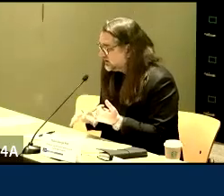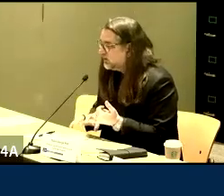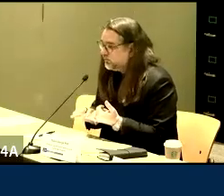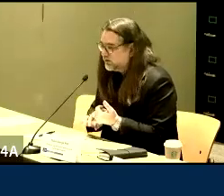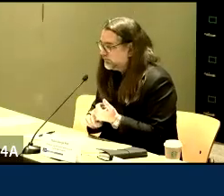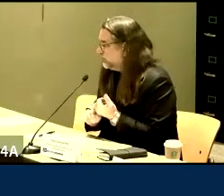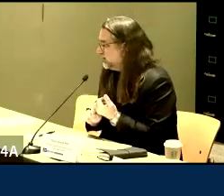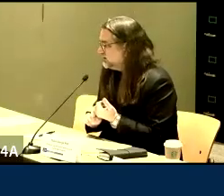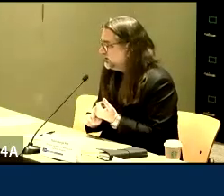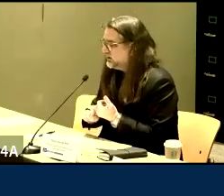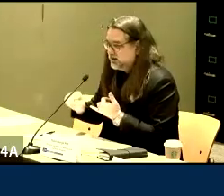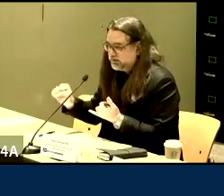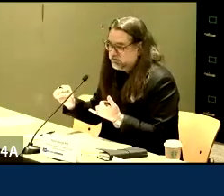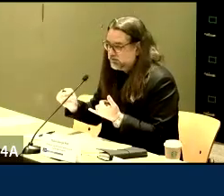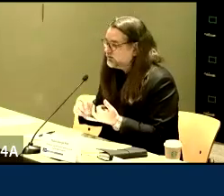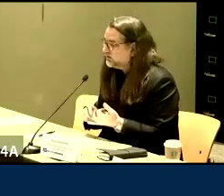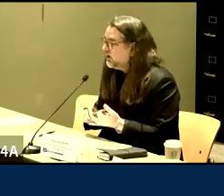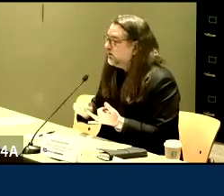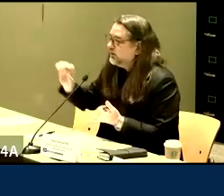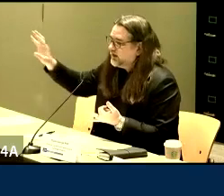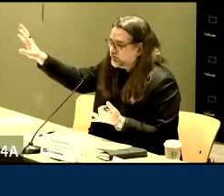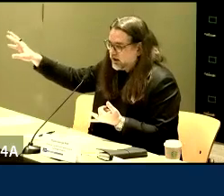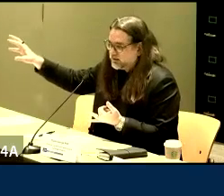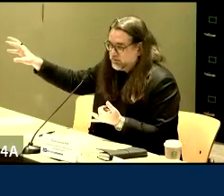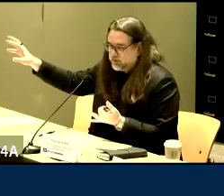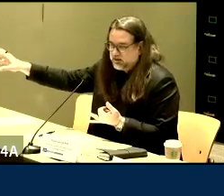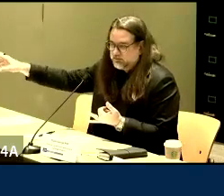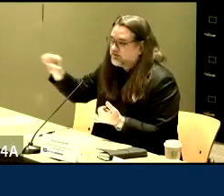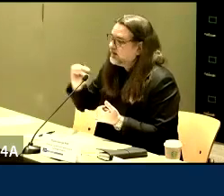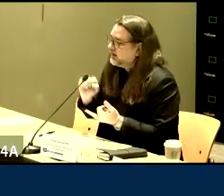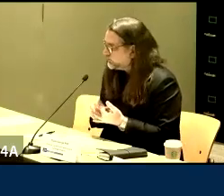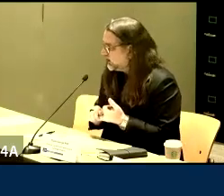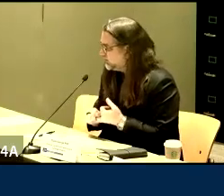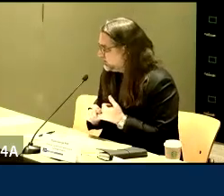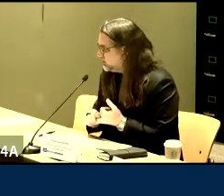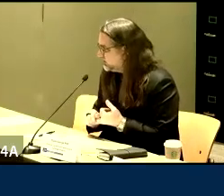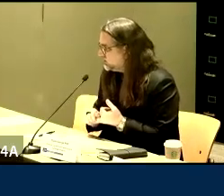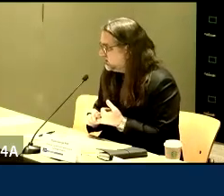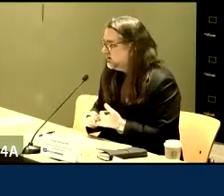to come work with us, because they believe in the mission. We have attracted people that have left tenure track positions.